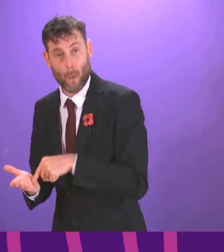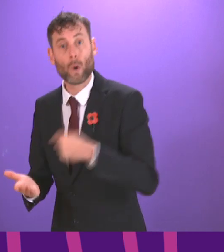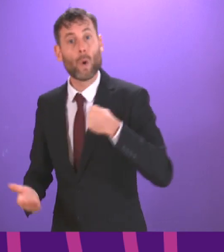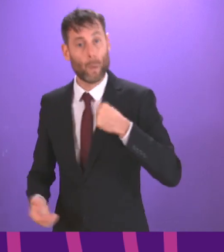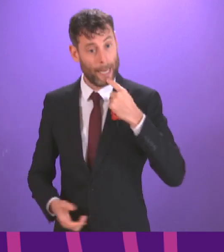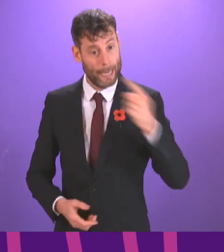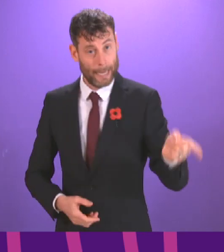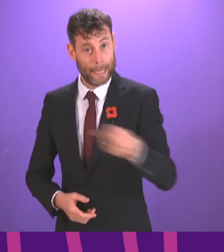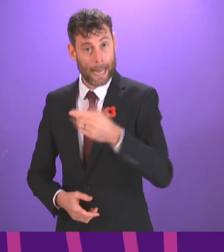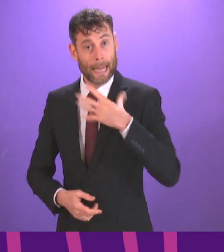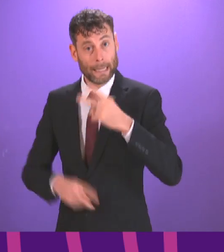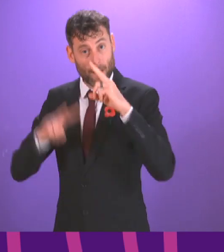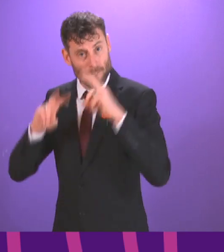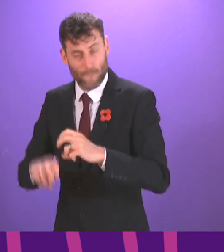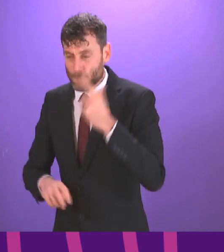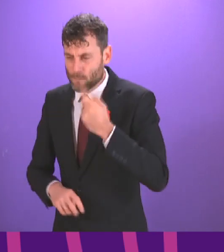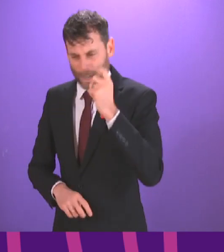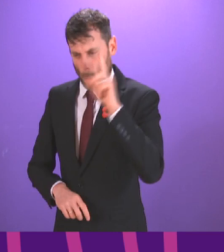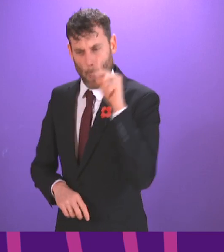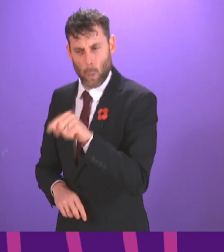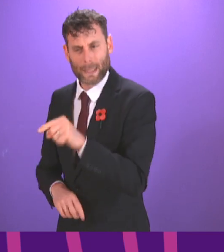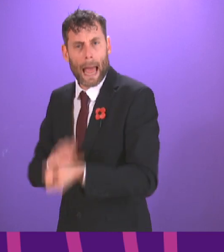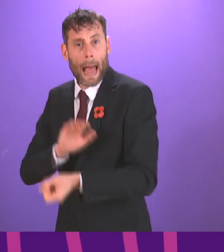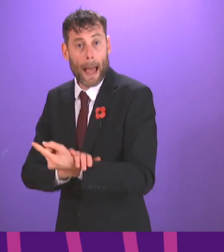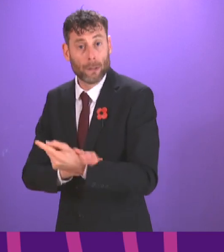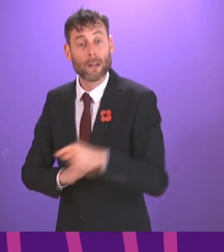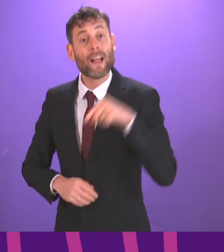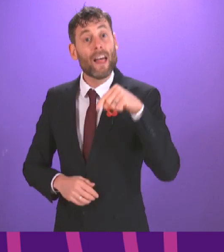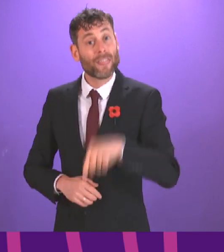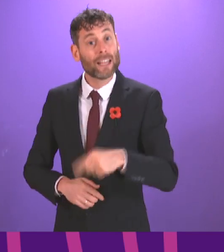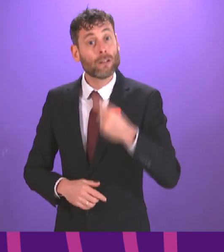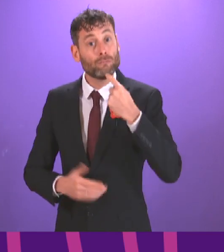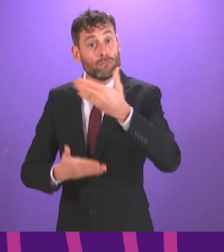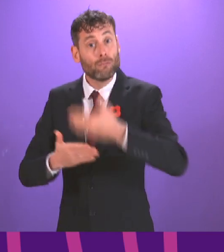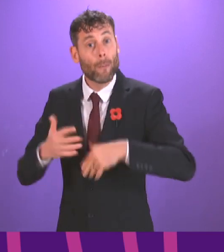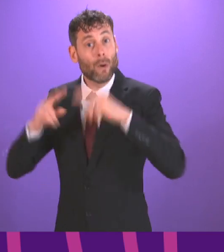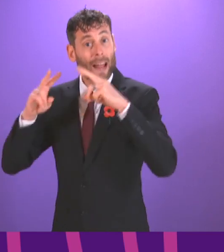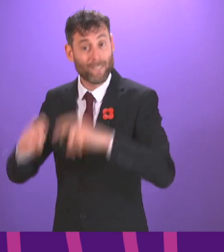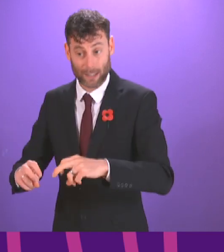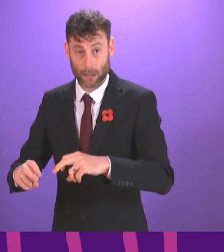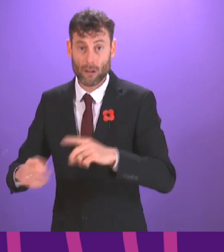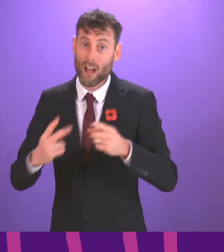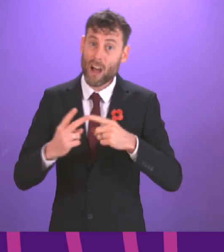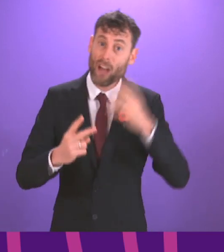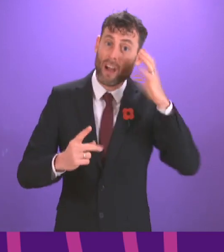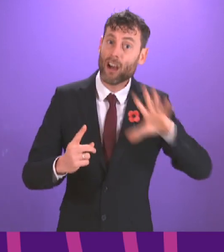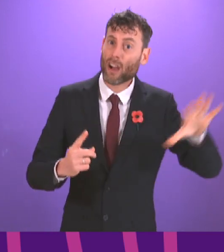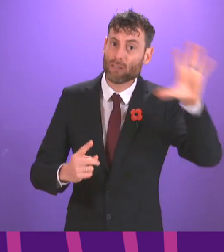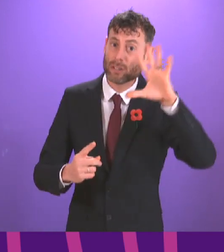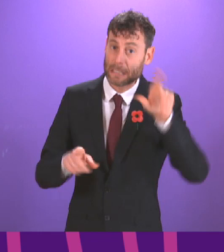report. Similar things have happened in other countries where they still do not have that level of information. I am determined that we continue to learn and apply lessons and